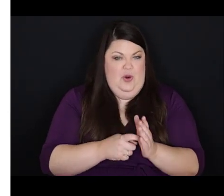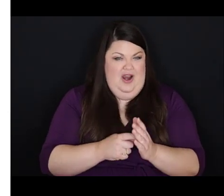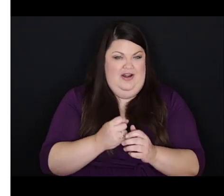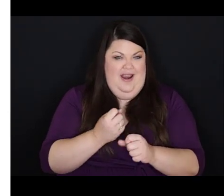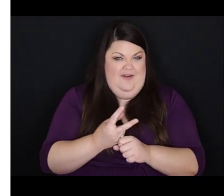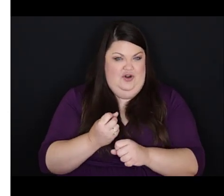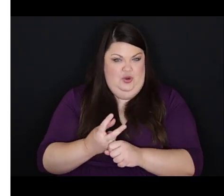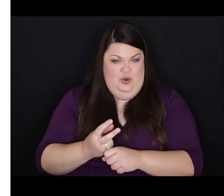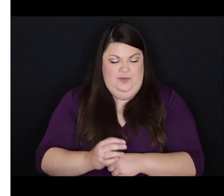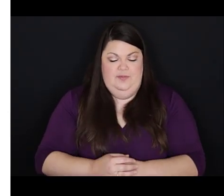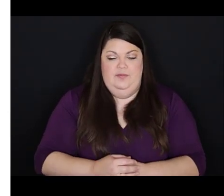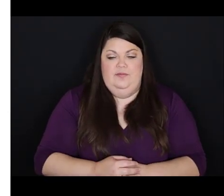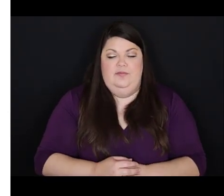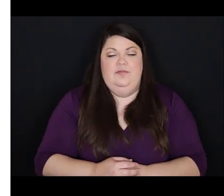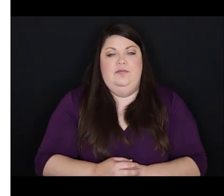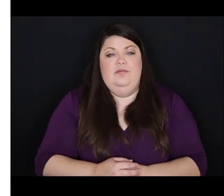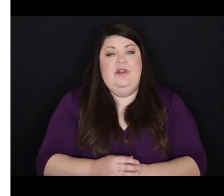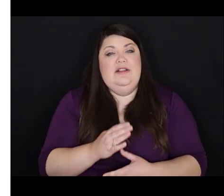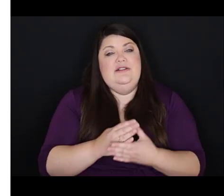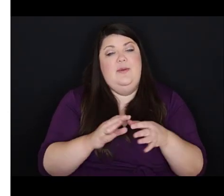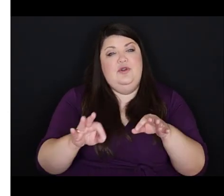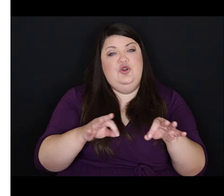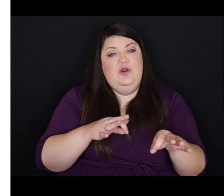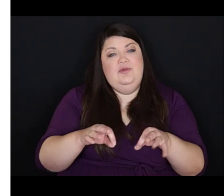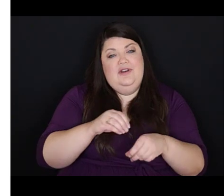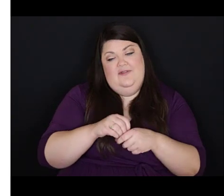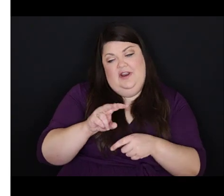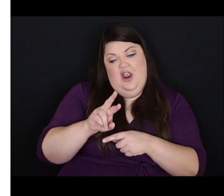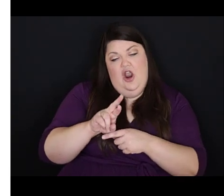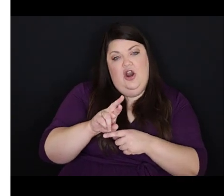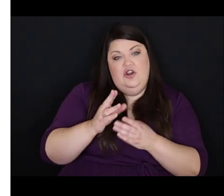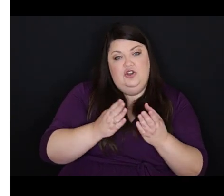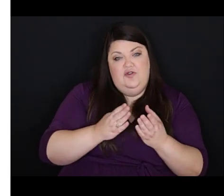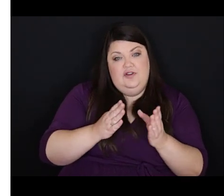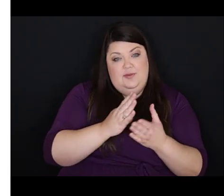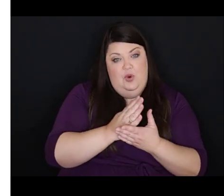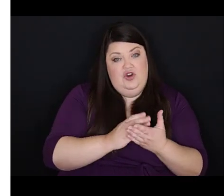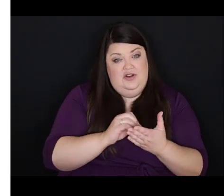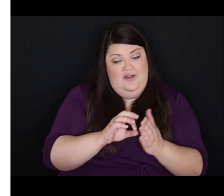Some of the Descriptions within the VR services portion of the State Plan must